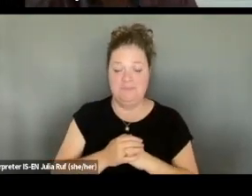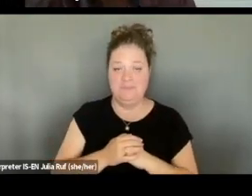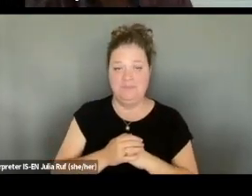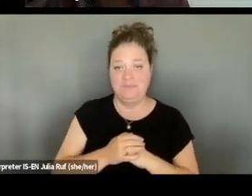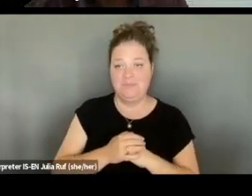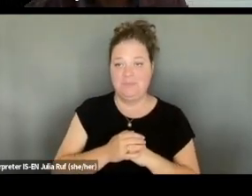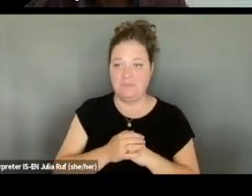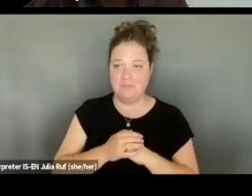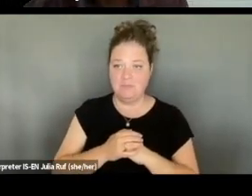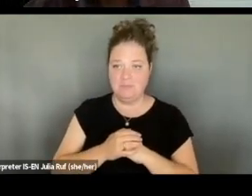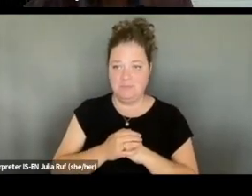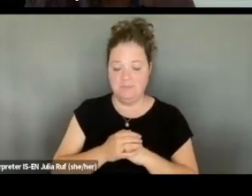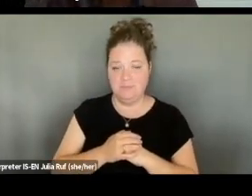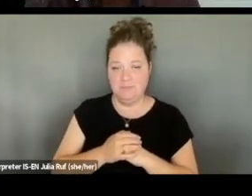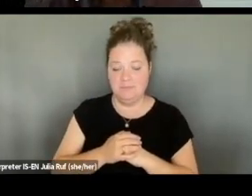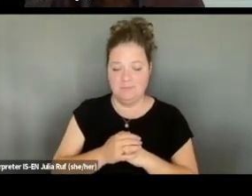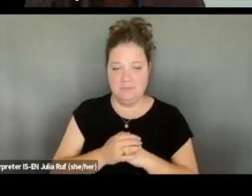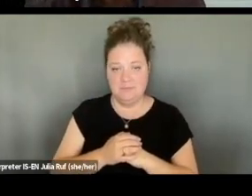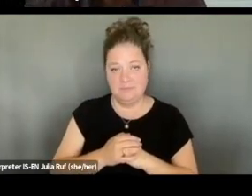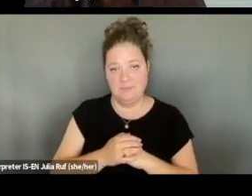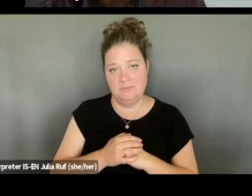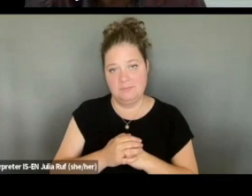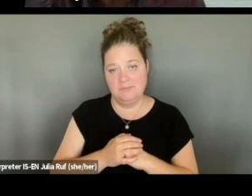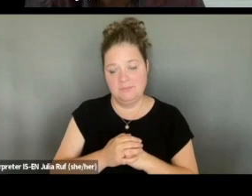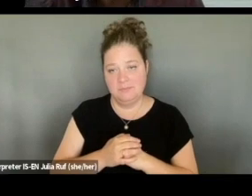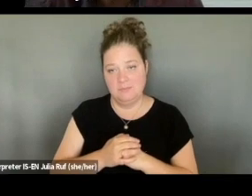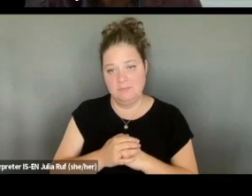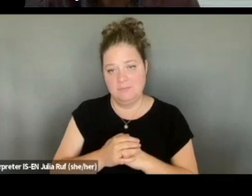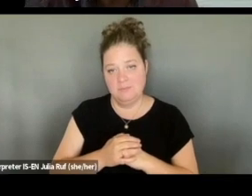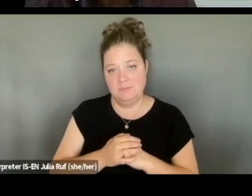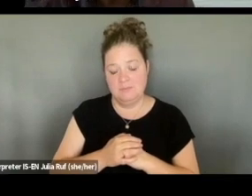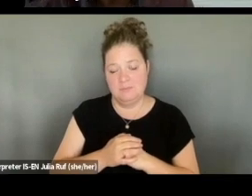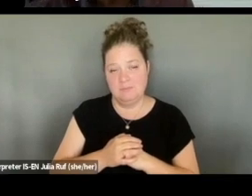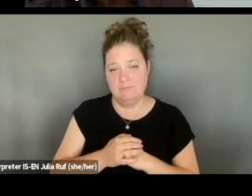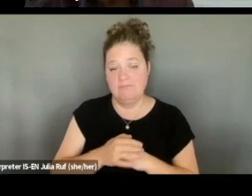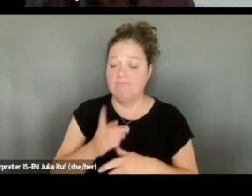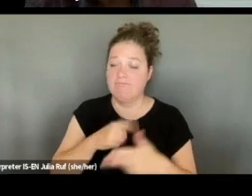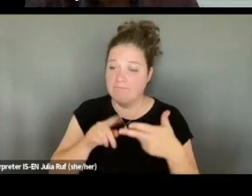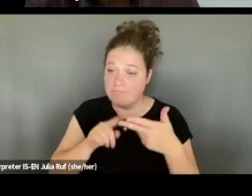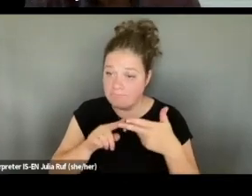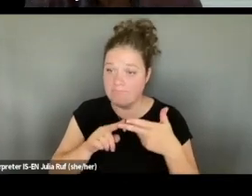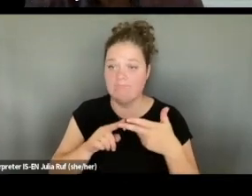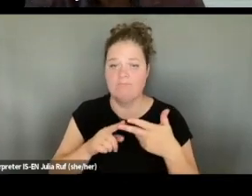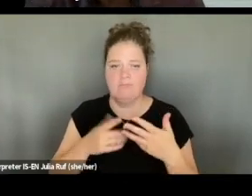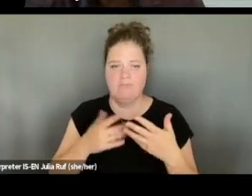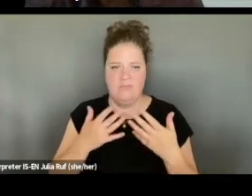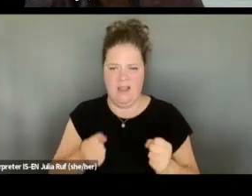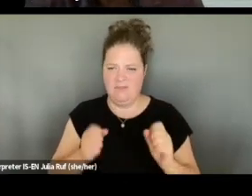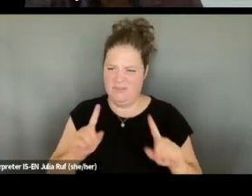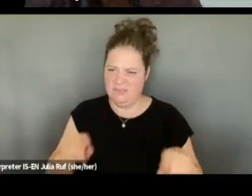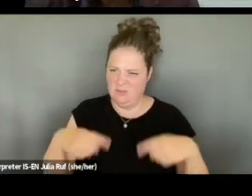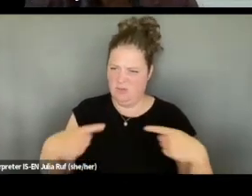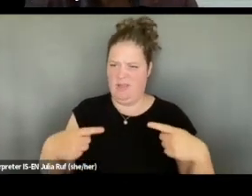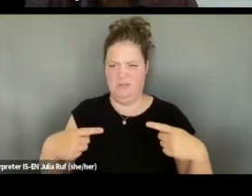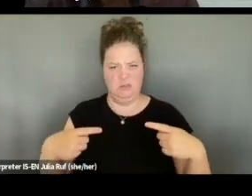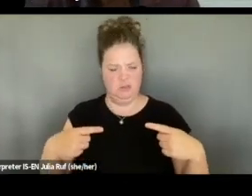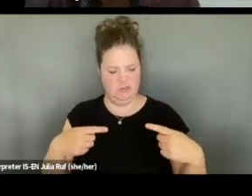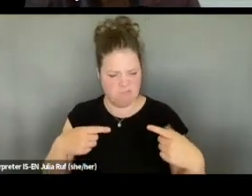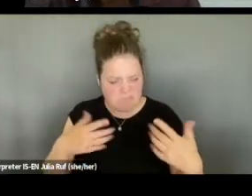get the information they need. And the toolkit also talks about challenges; mainly,